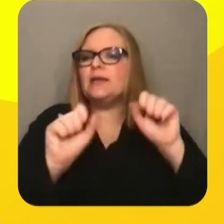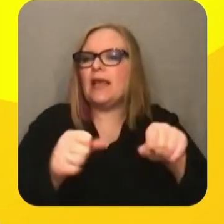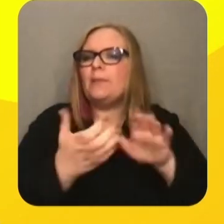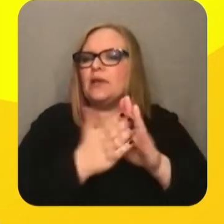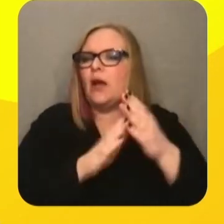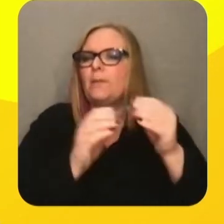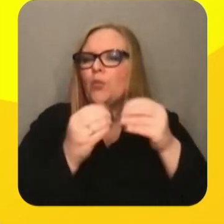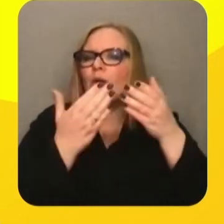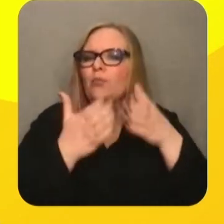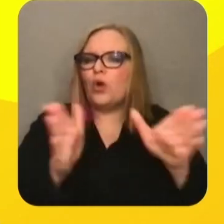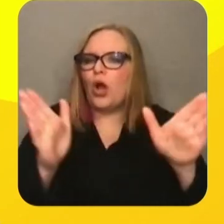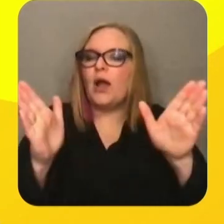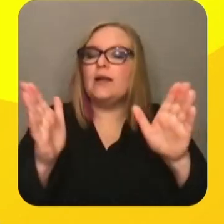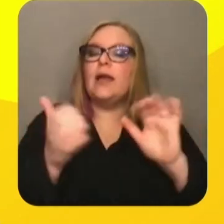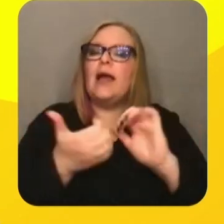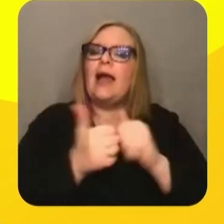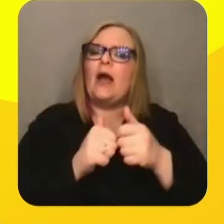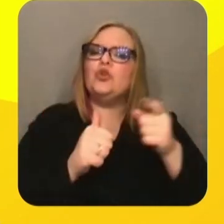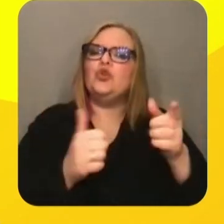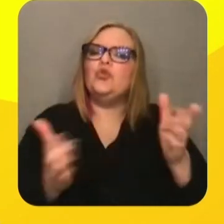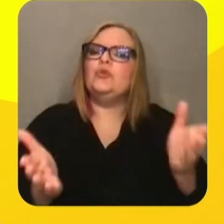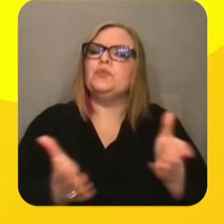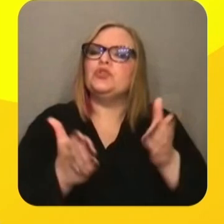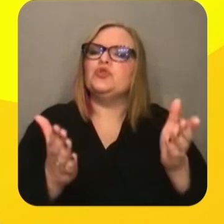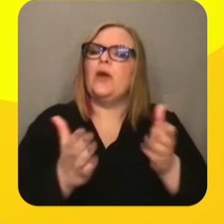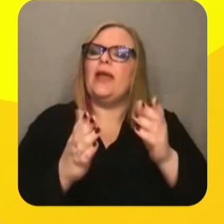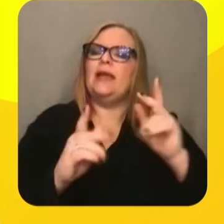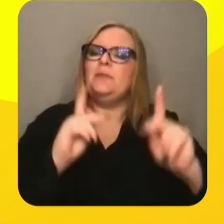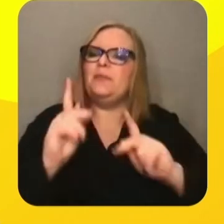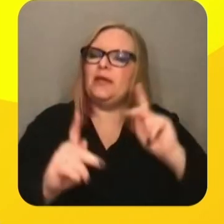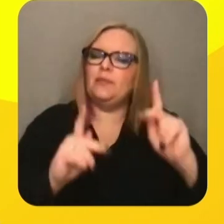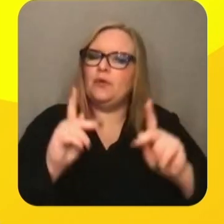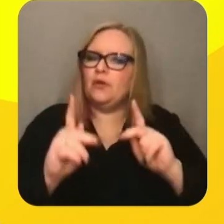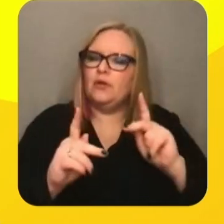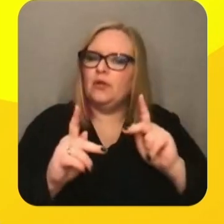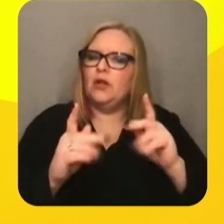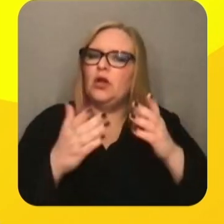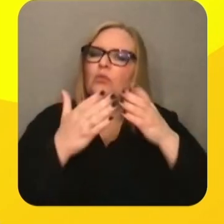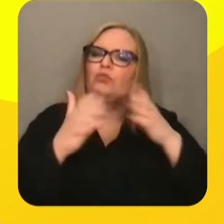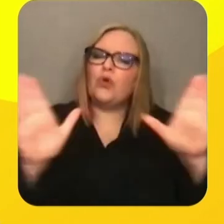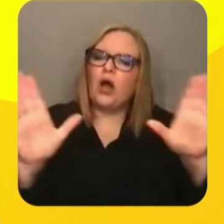How would you persuade people in the broader organization that you're in to really,